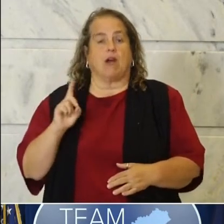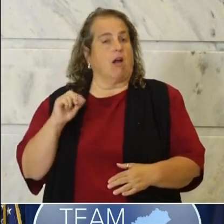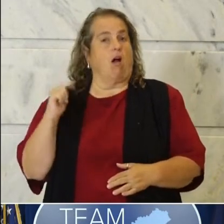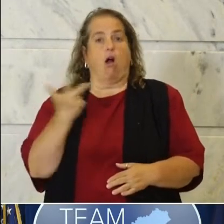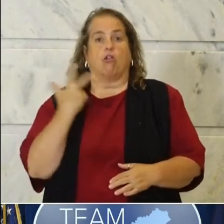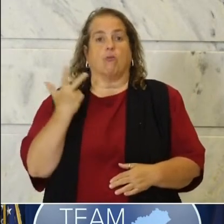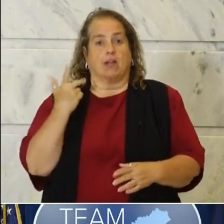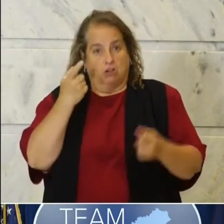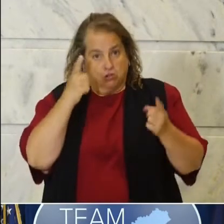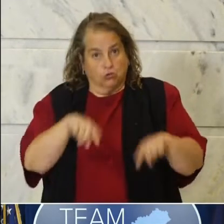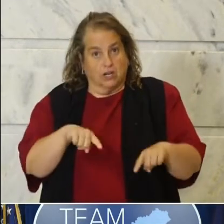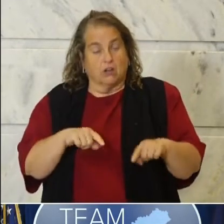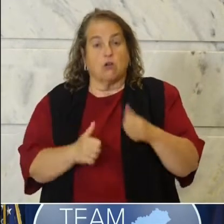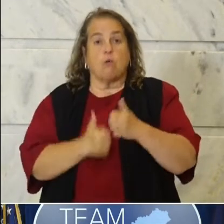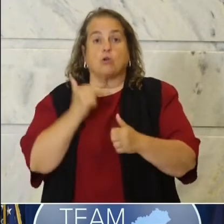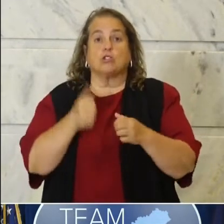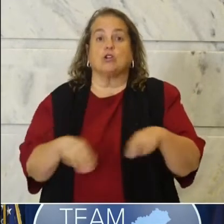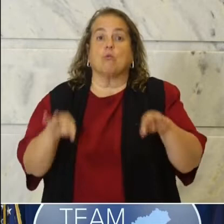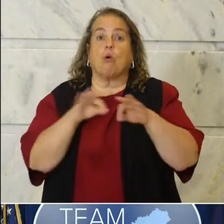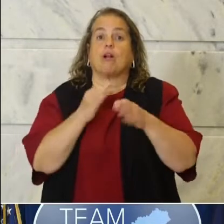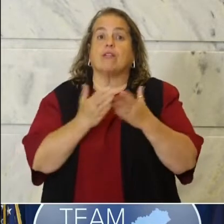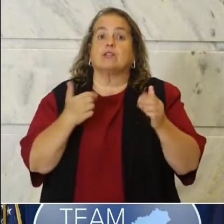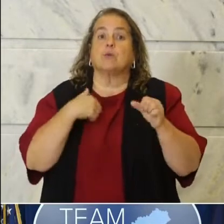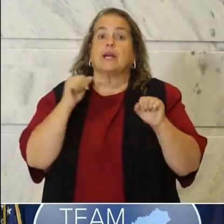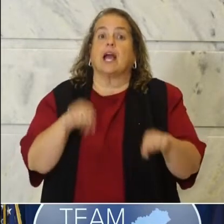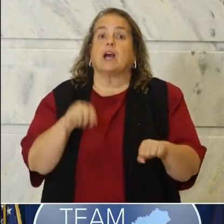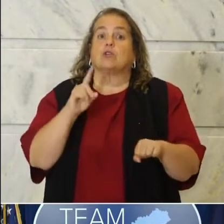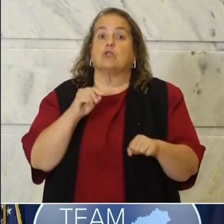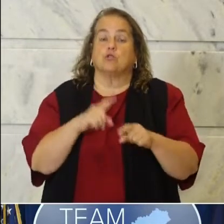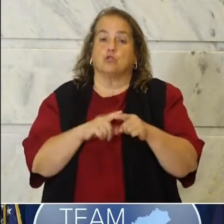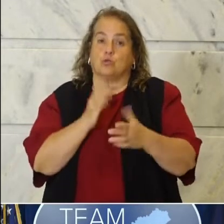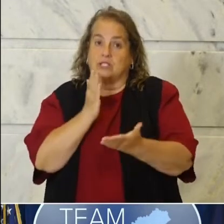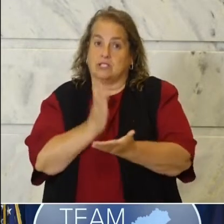important things we can do right now. To stop Cove. It is for people to wear